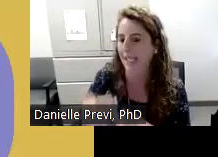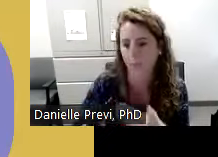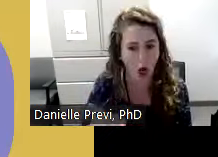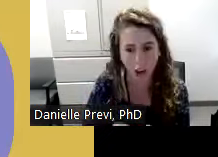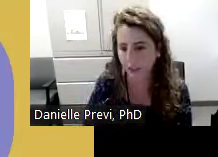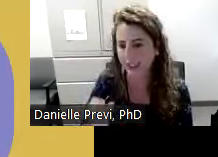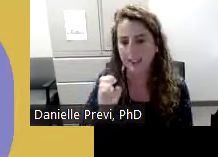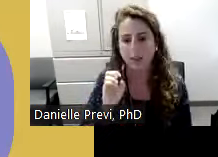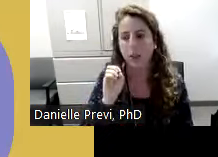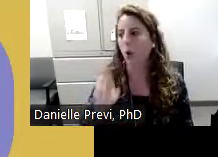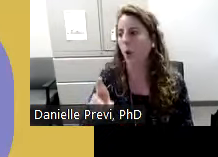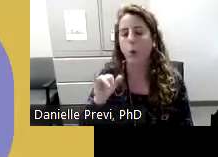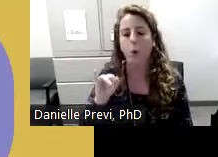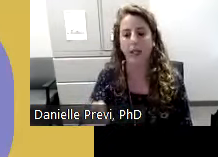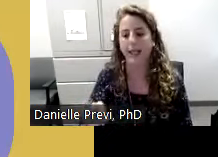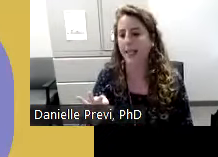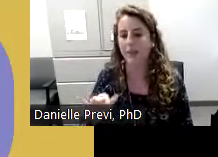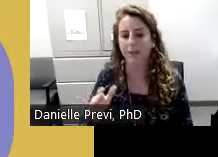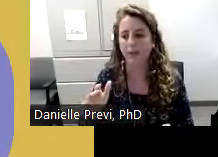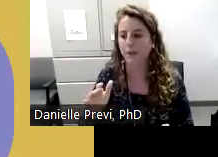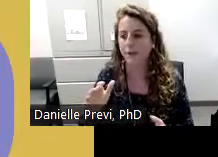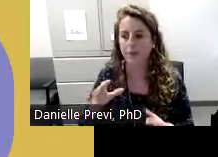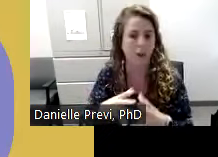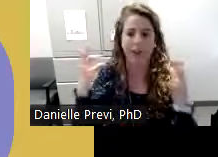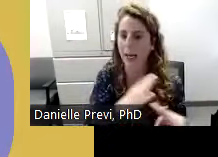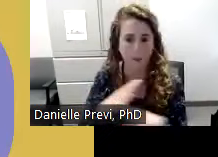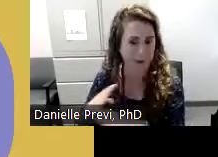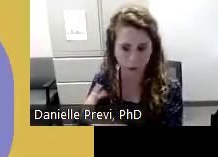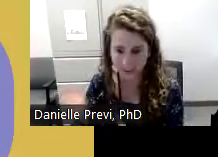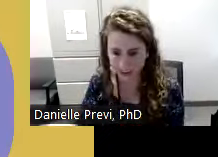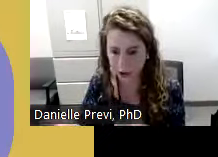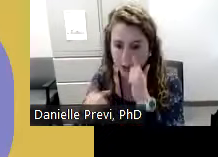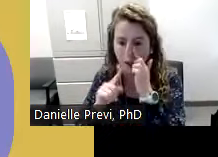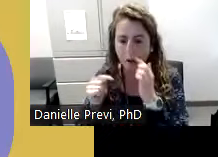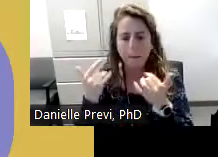me if they weren't, for example, making progress with their implant or if there were a lot of